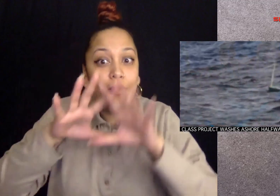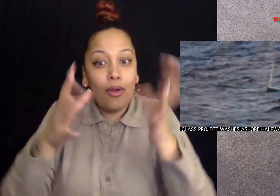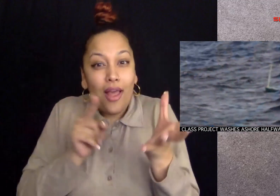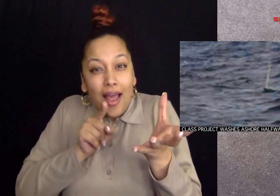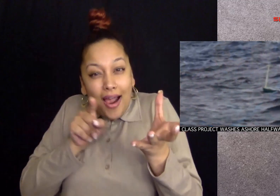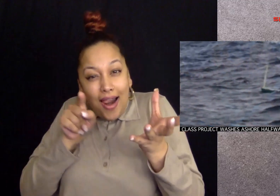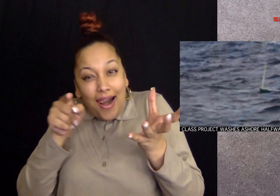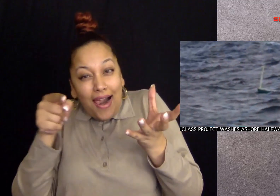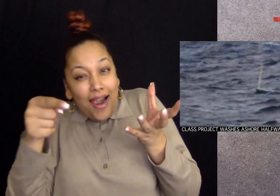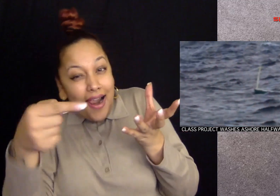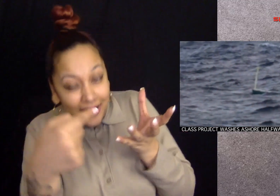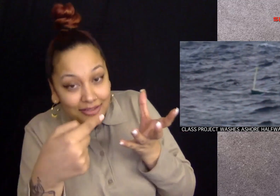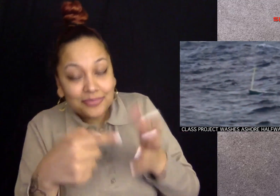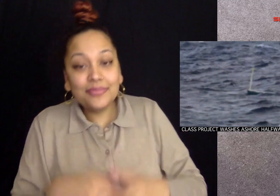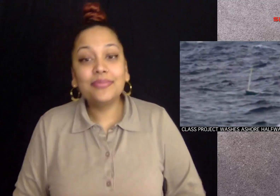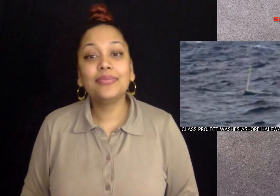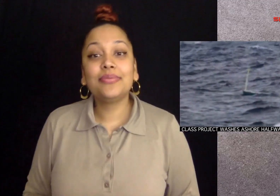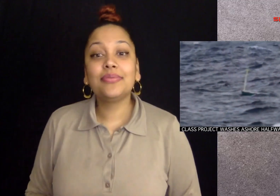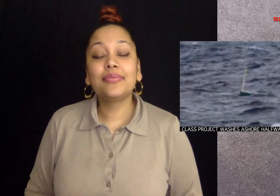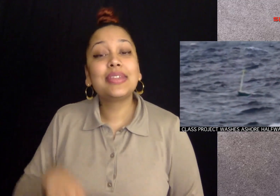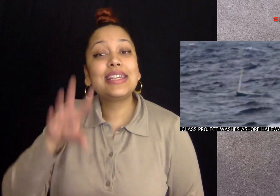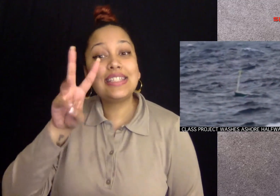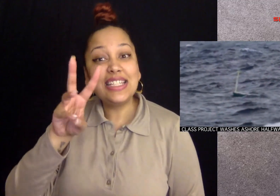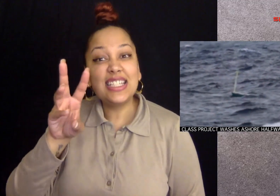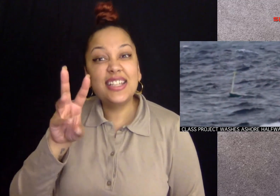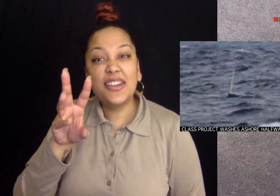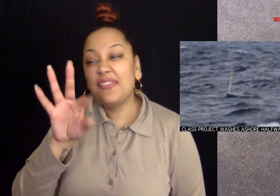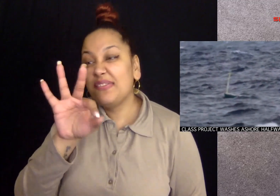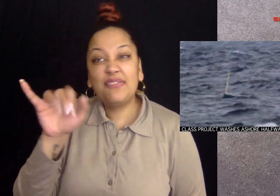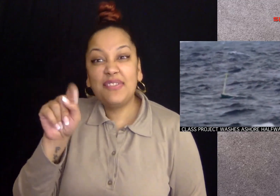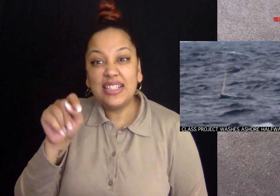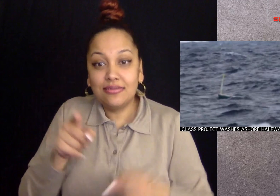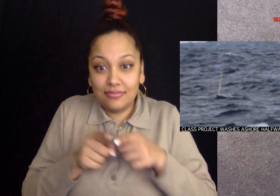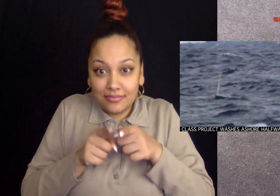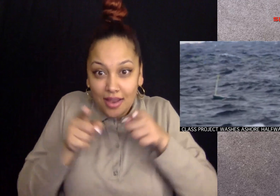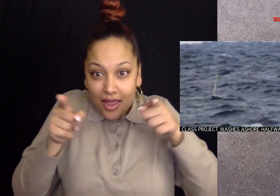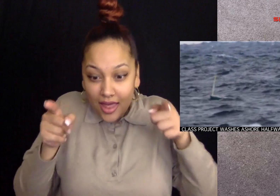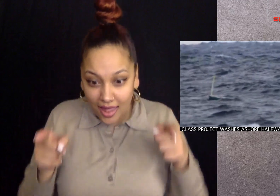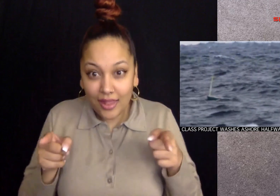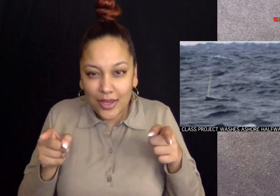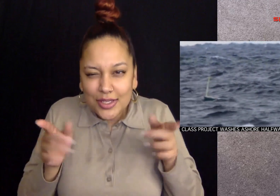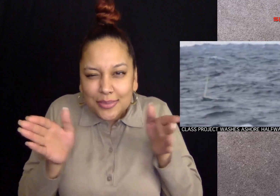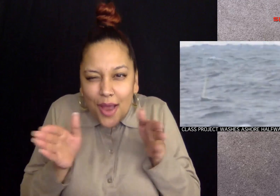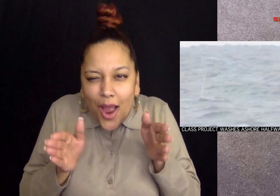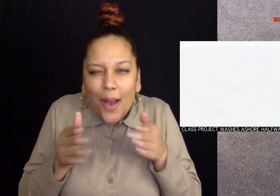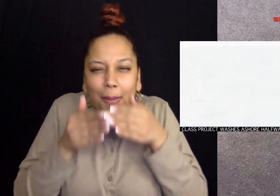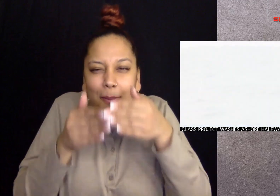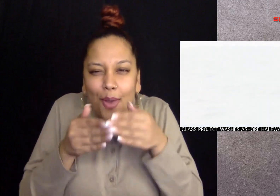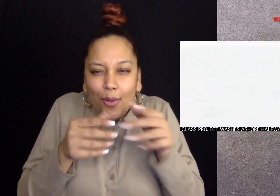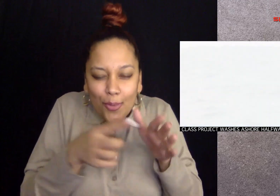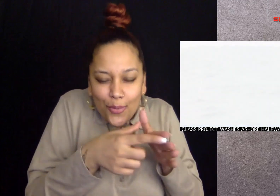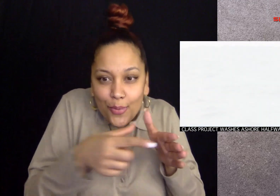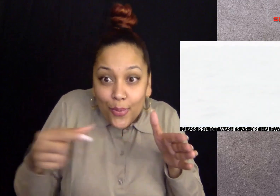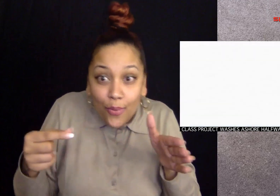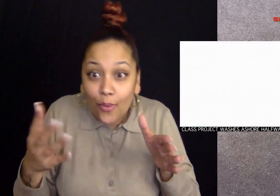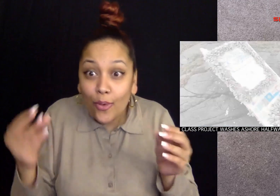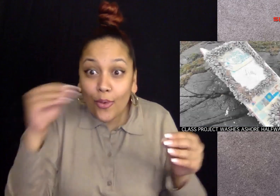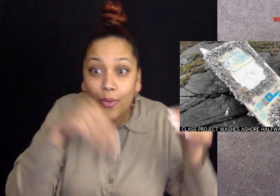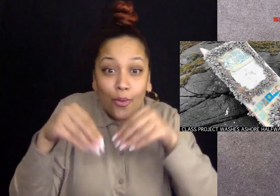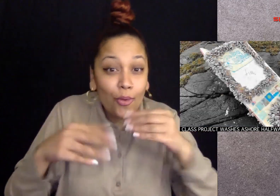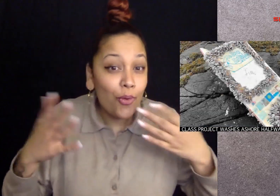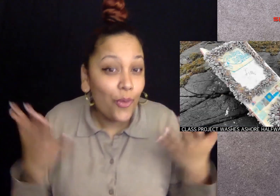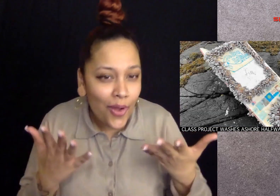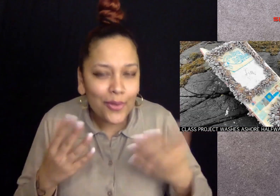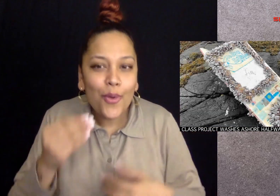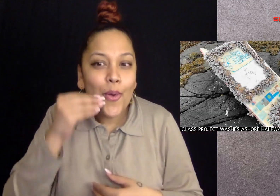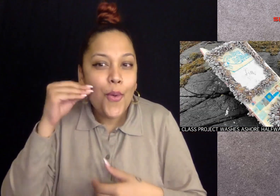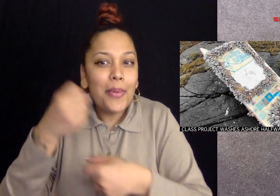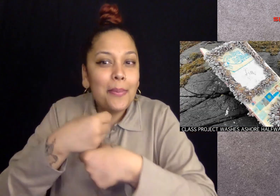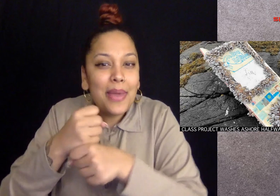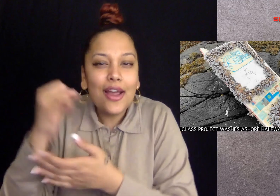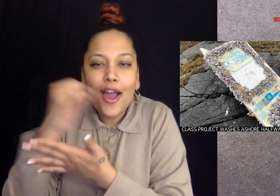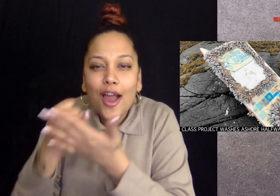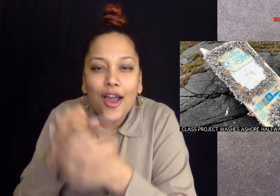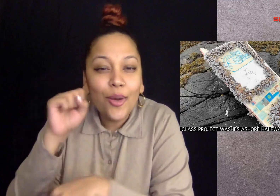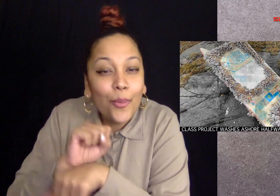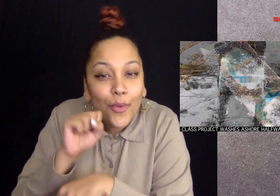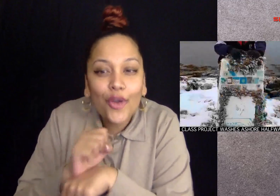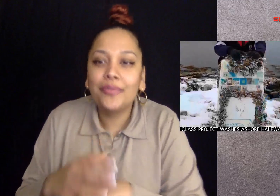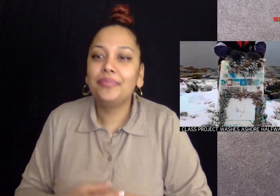halfway around the world a 6 foot long mini boat was packed with homemade